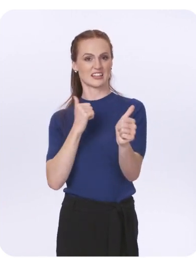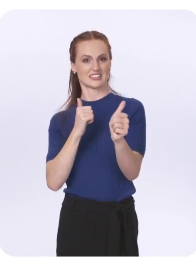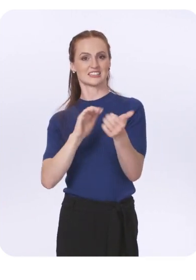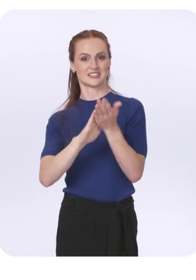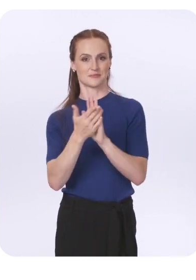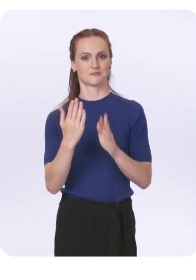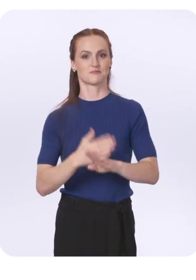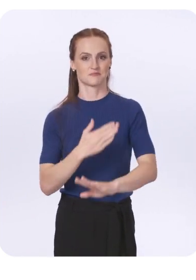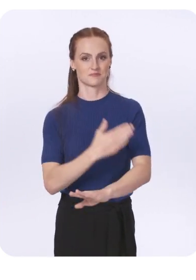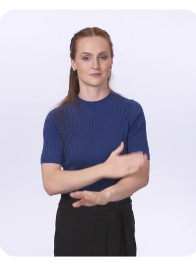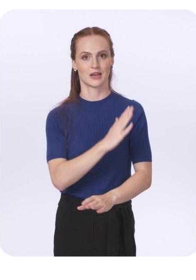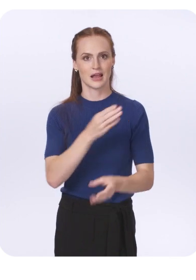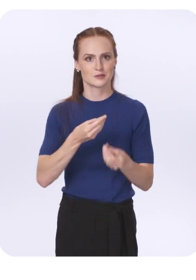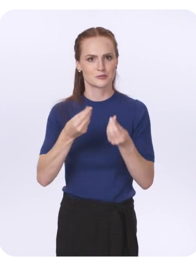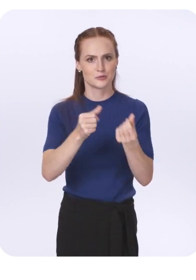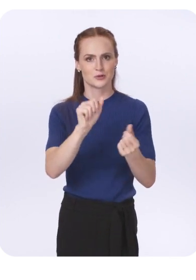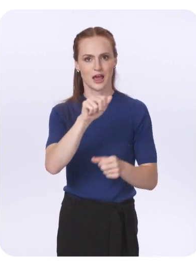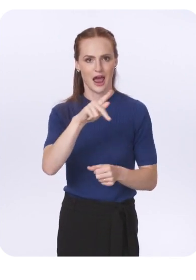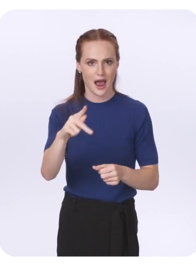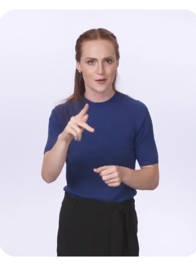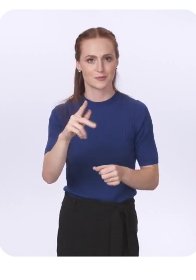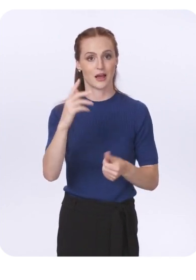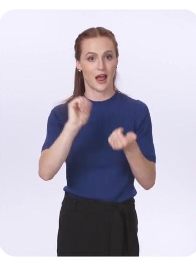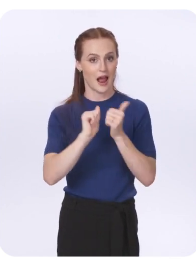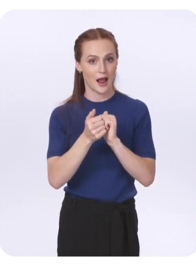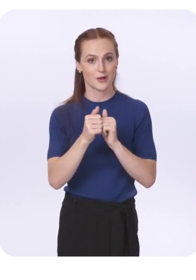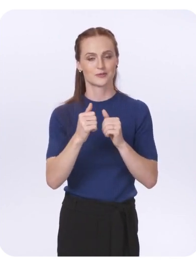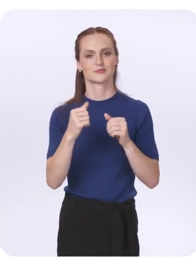in the smoothness of their apps with the expanded GPU budget.